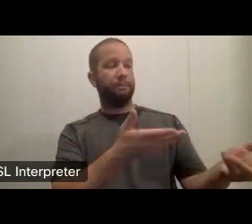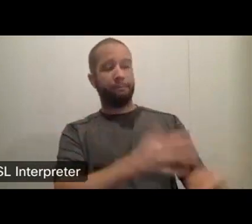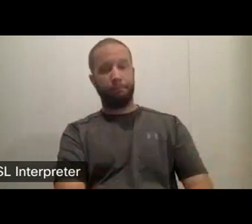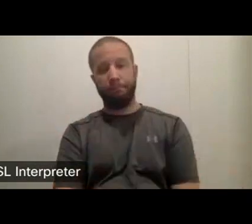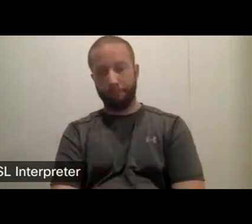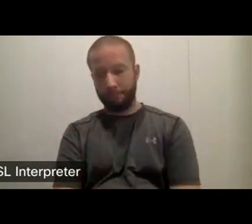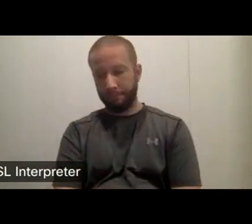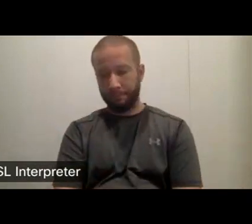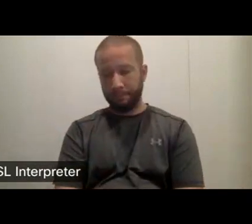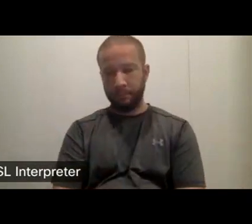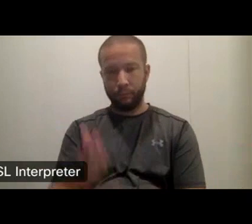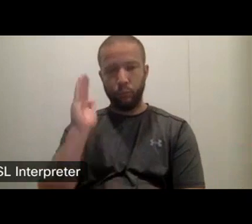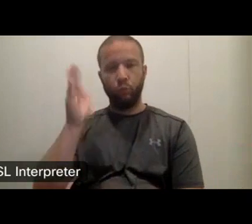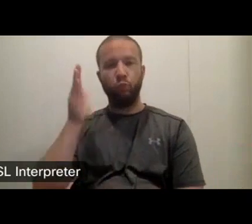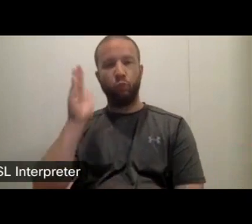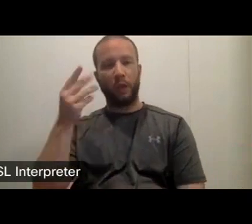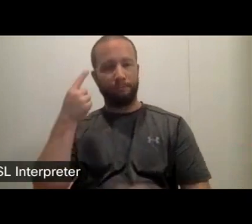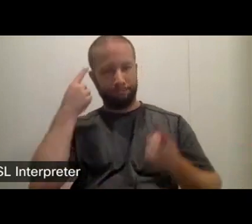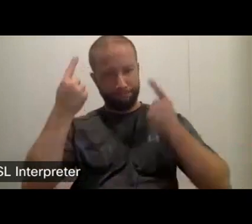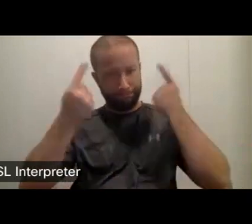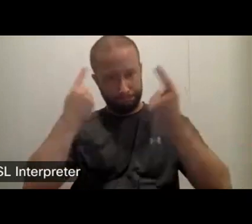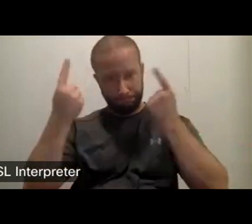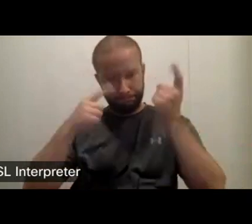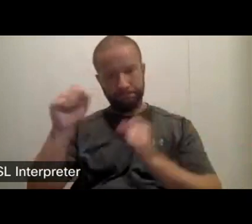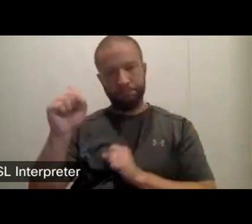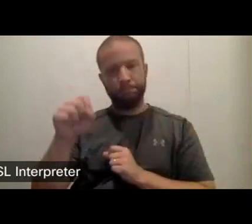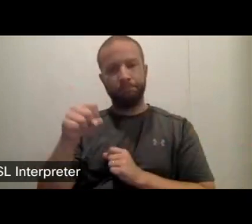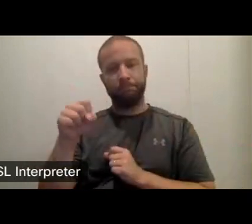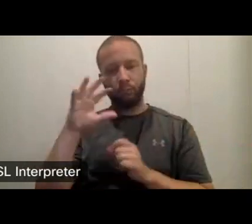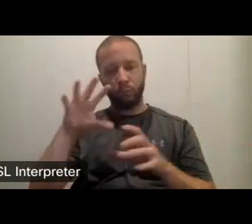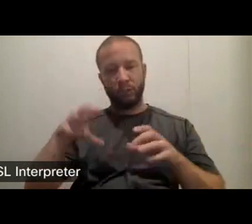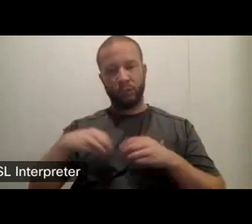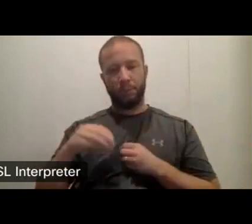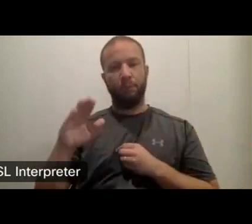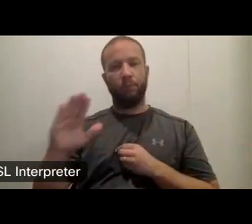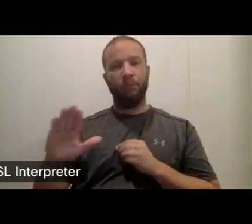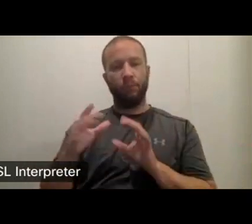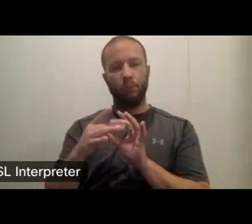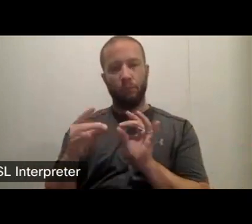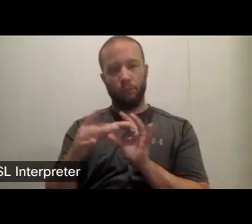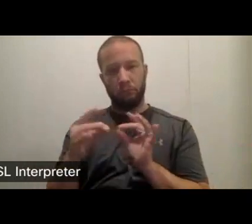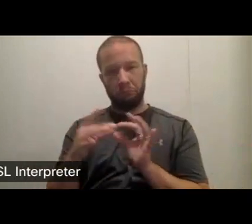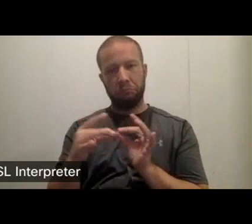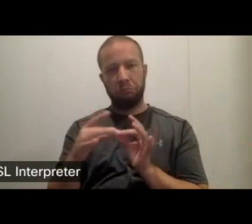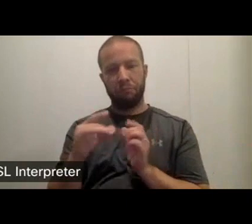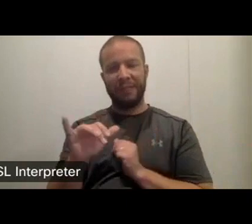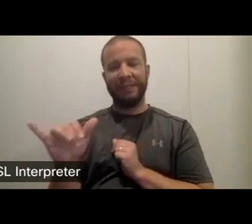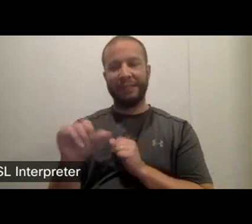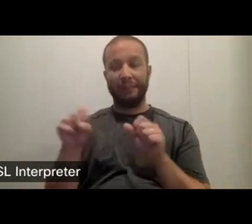we can definitely take that um that comment it is it is the same very very similar system it's